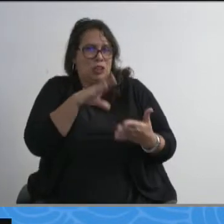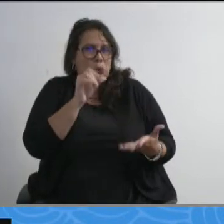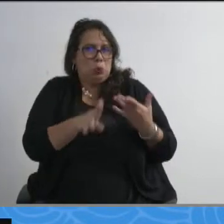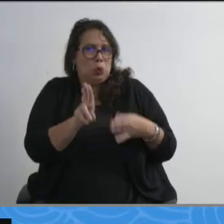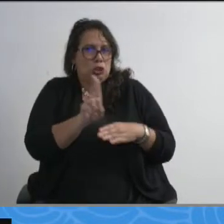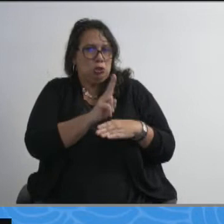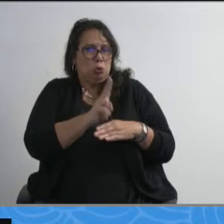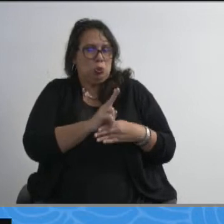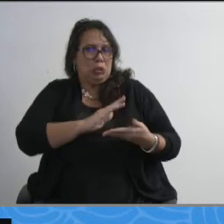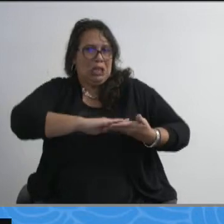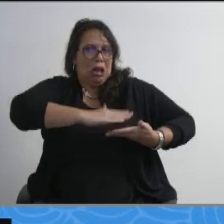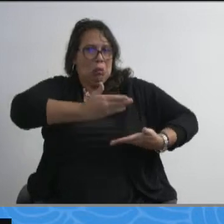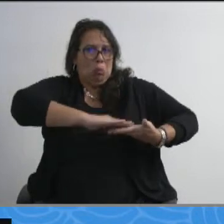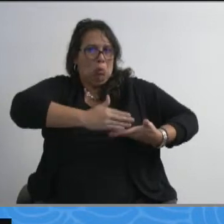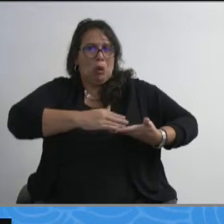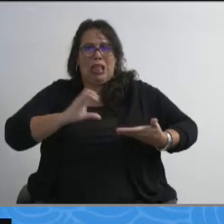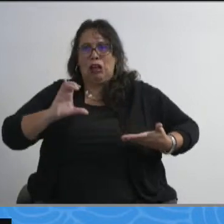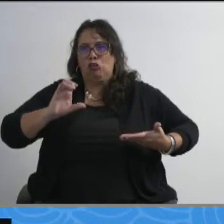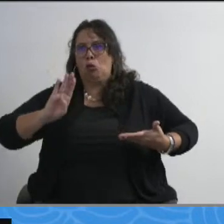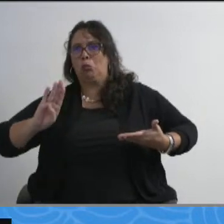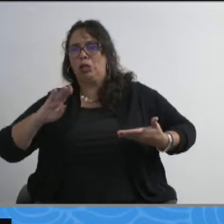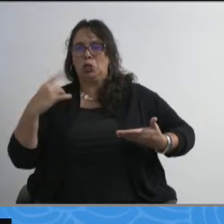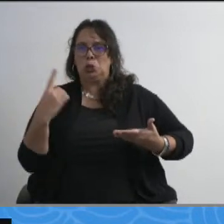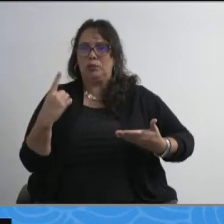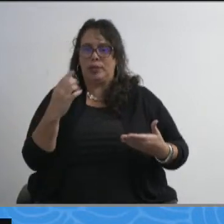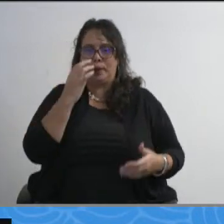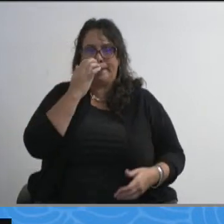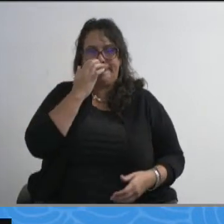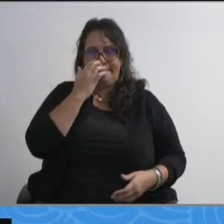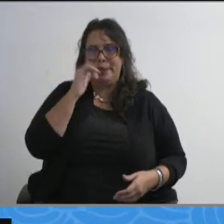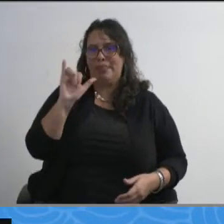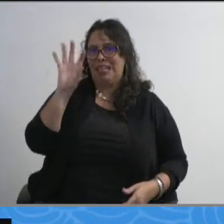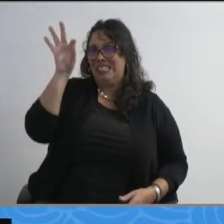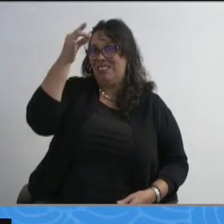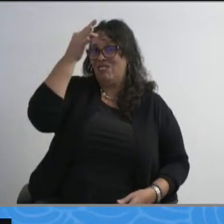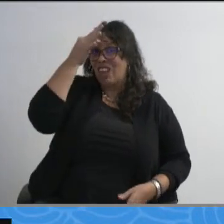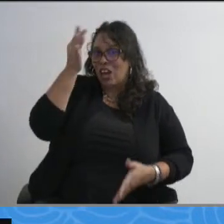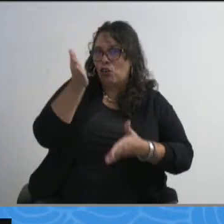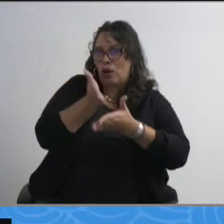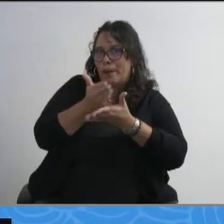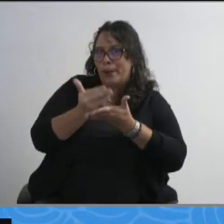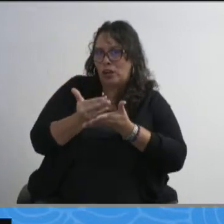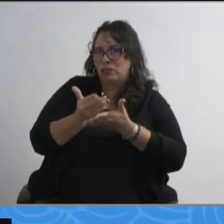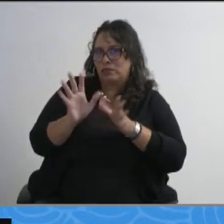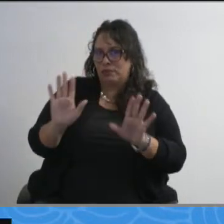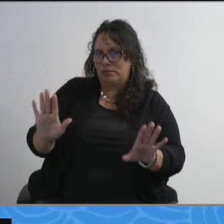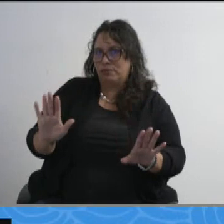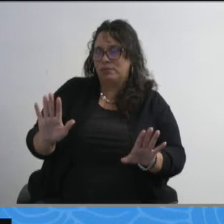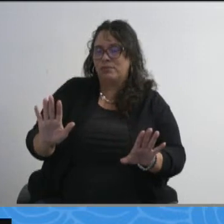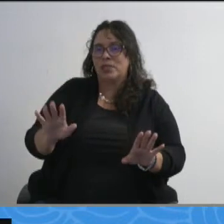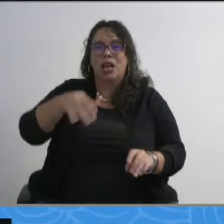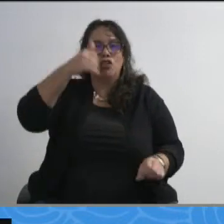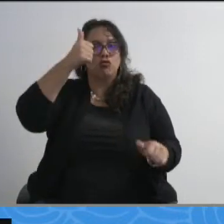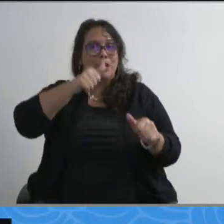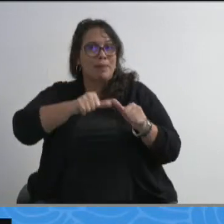Again, this is the federal part of the funding for Title IV. Please remember that technology,